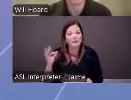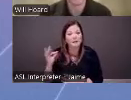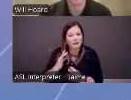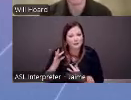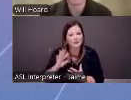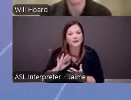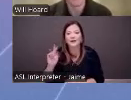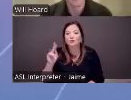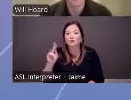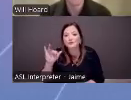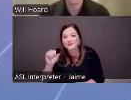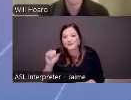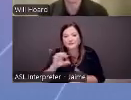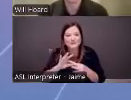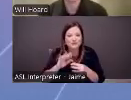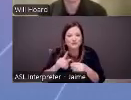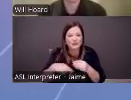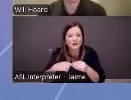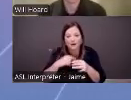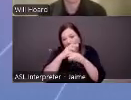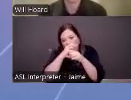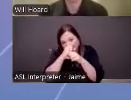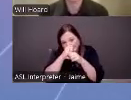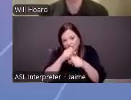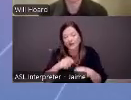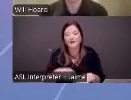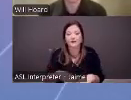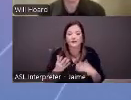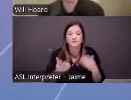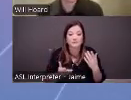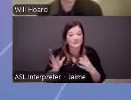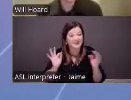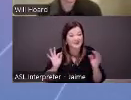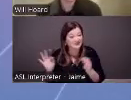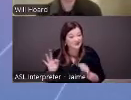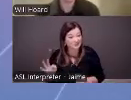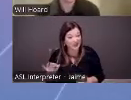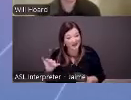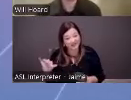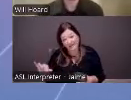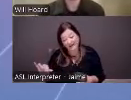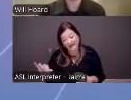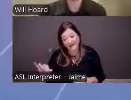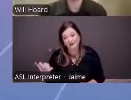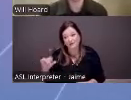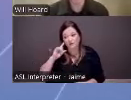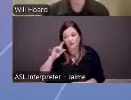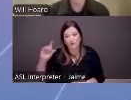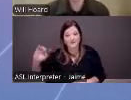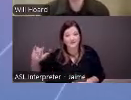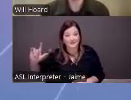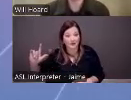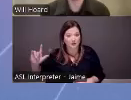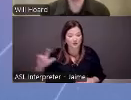about confidentiality and explaining that as a CIL versus a researcher, which is something